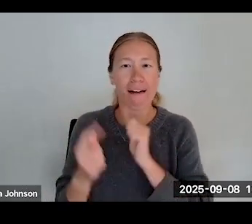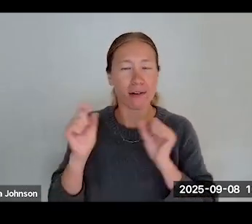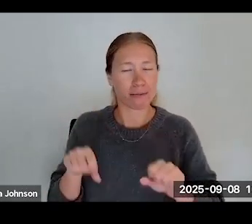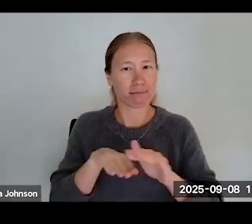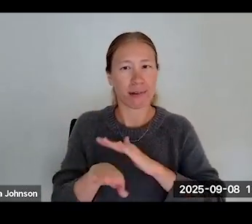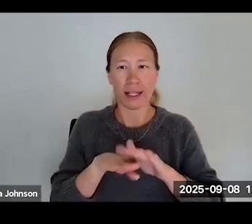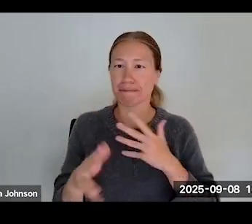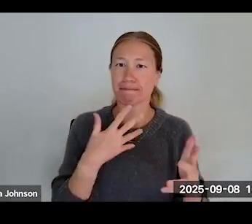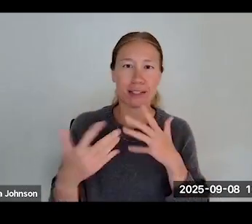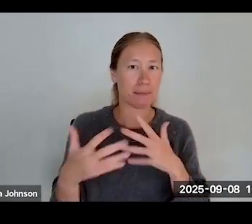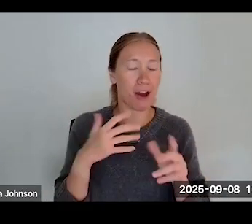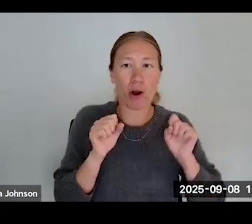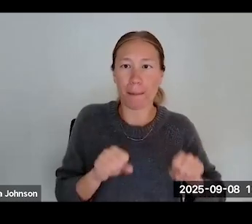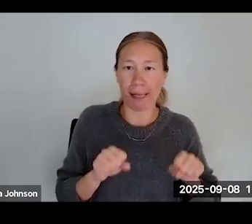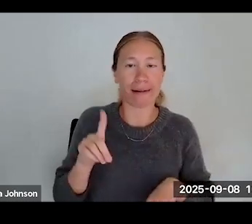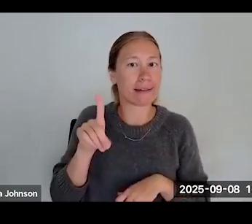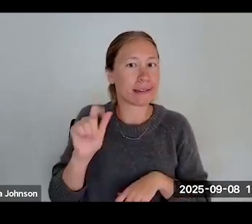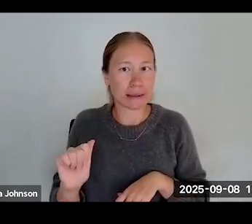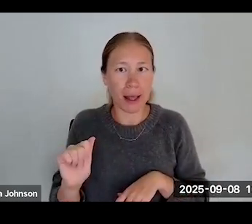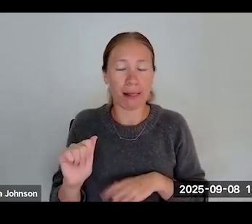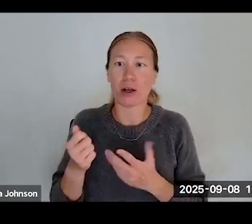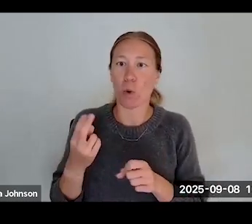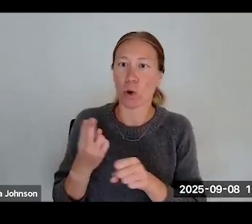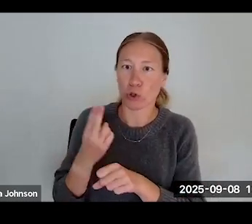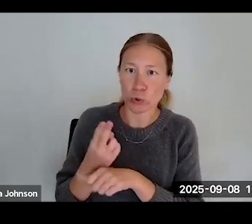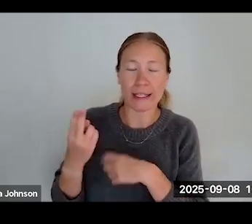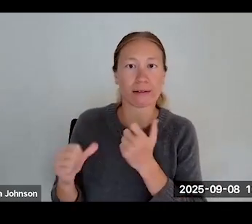regardless of ability, disability, or use of assistive technology.